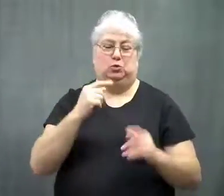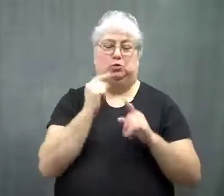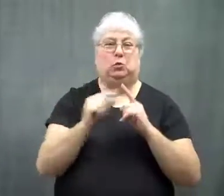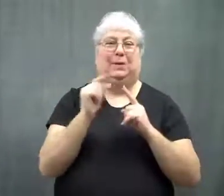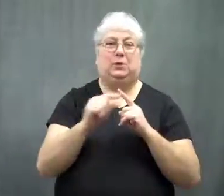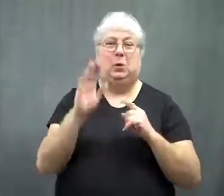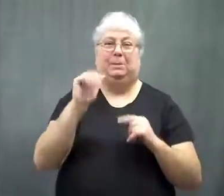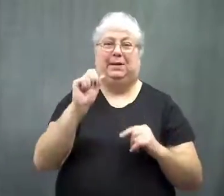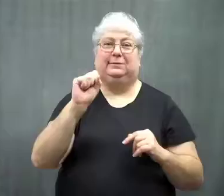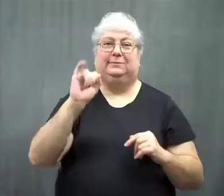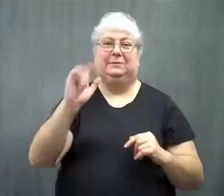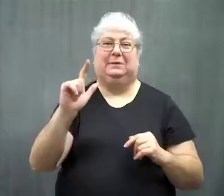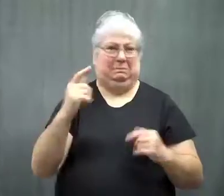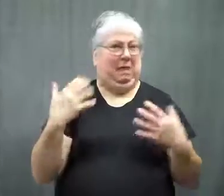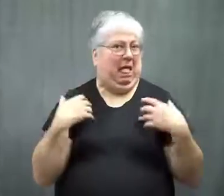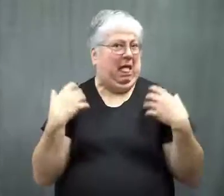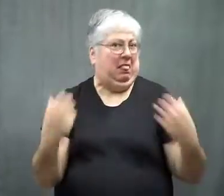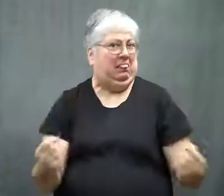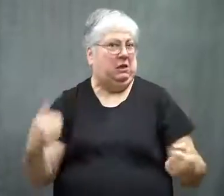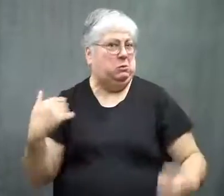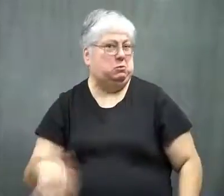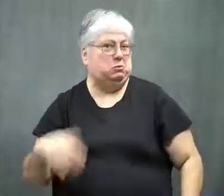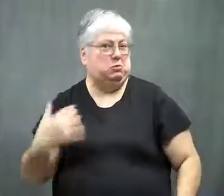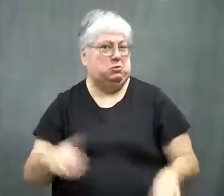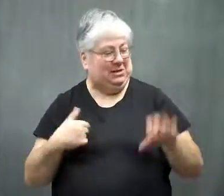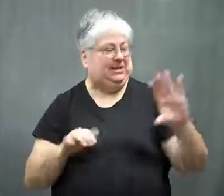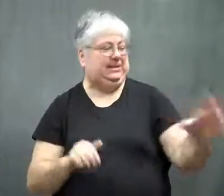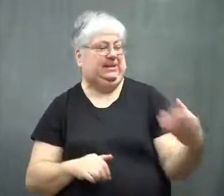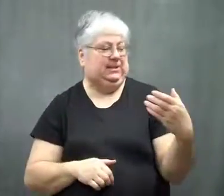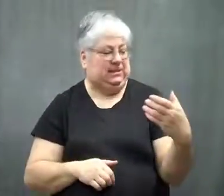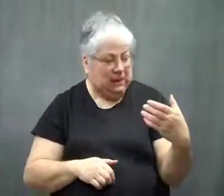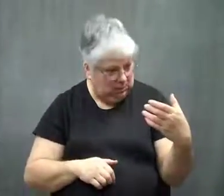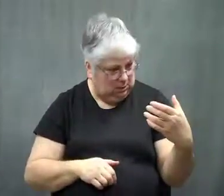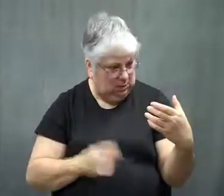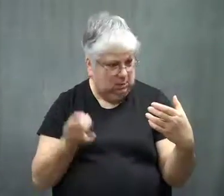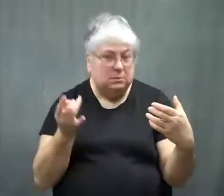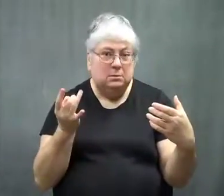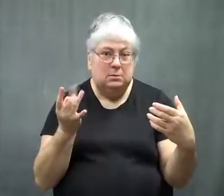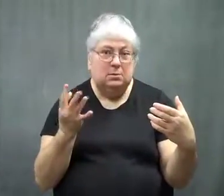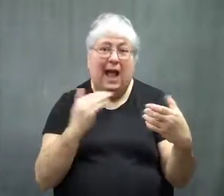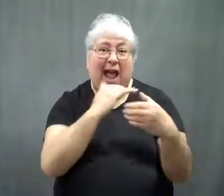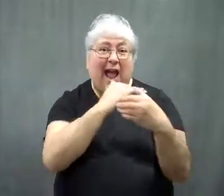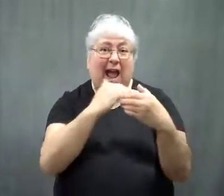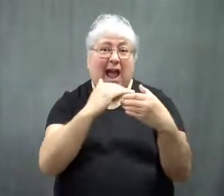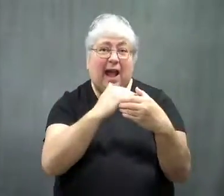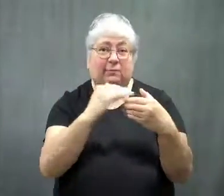It's Tomato Basil, and supposed to be very healthy.